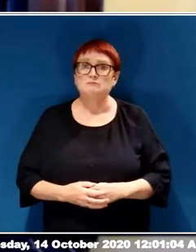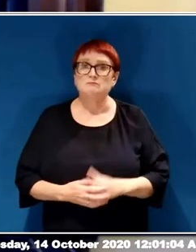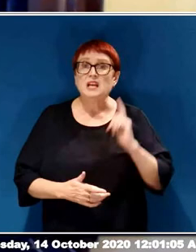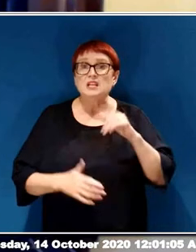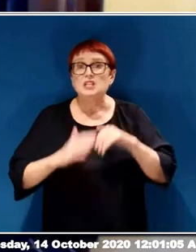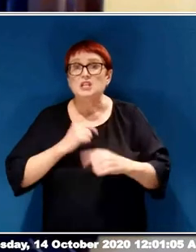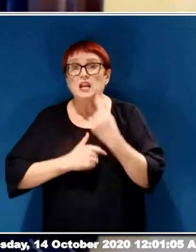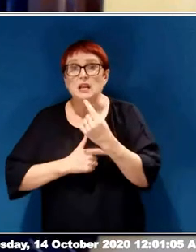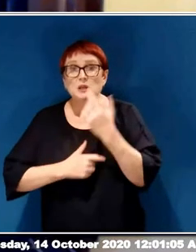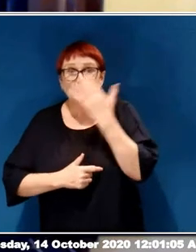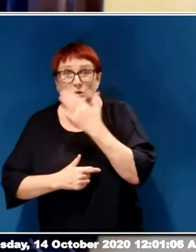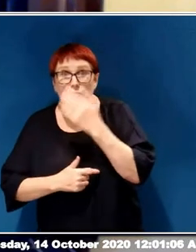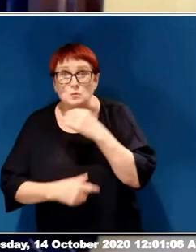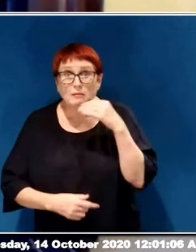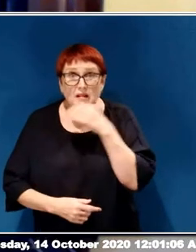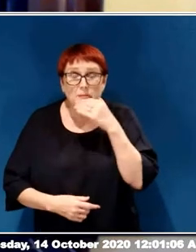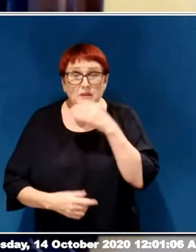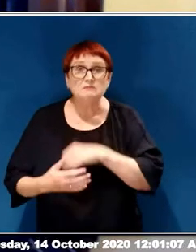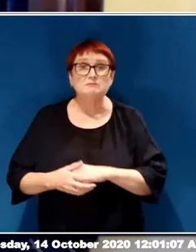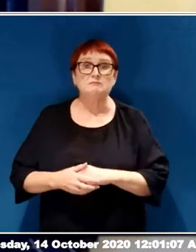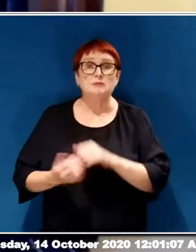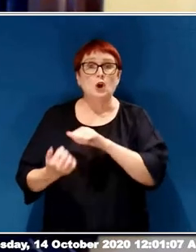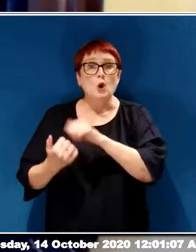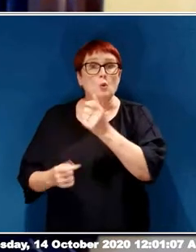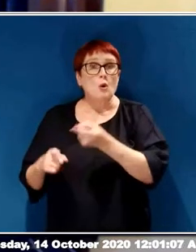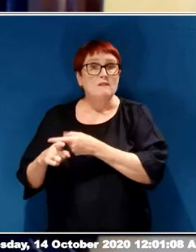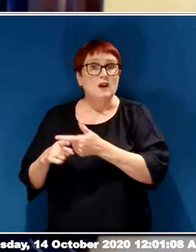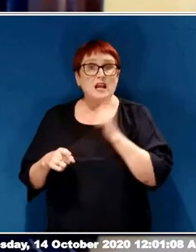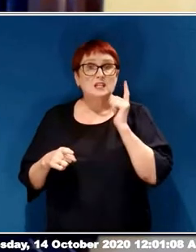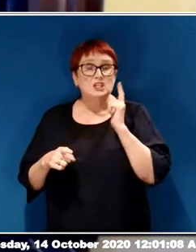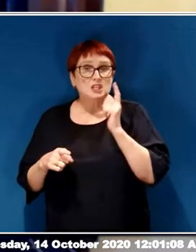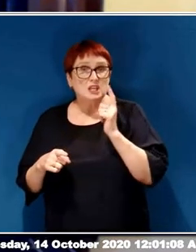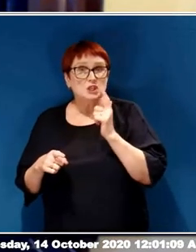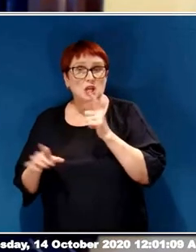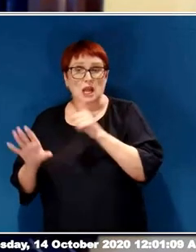teacher from Years 7 till 12, and you also worked as a Learning Support